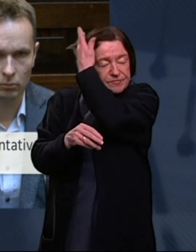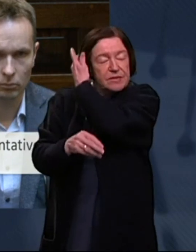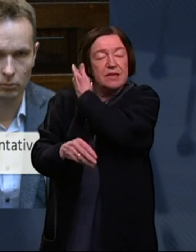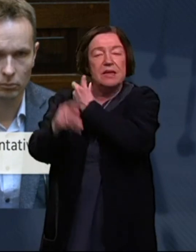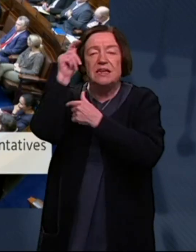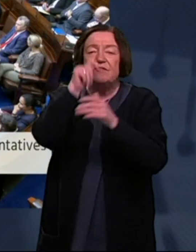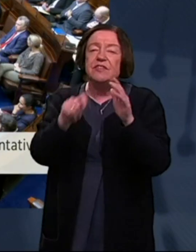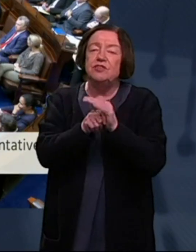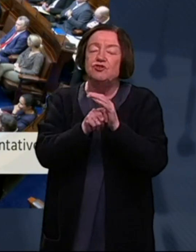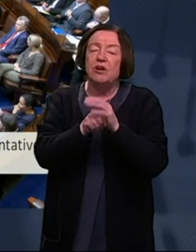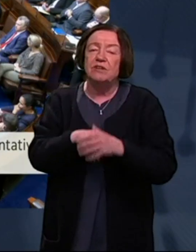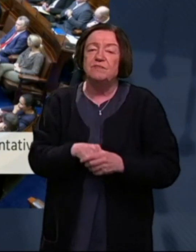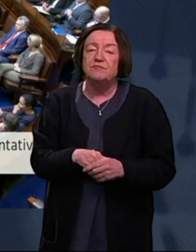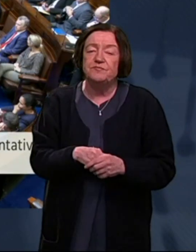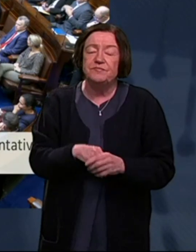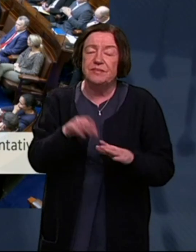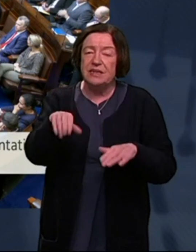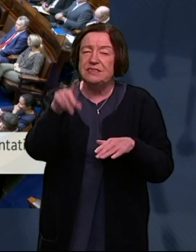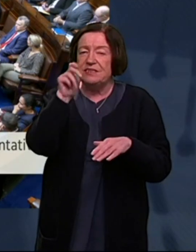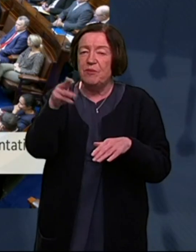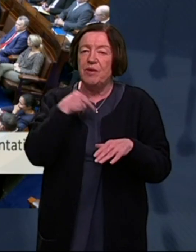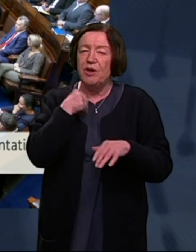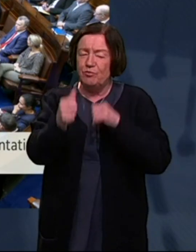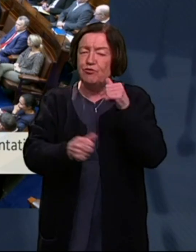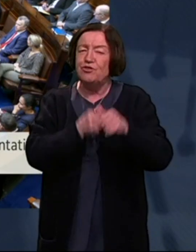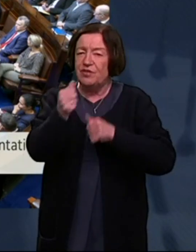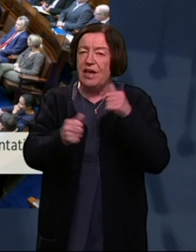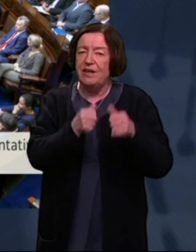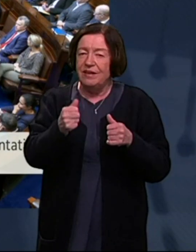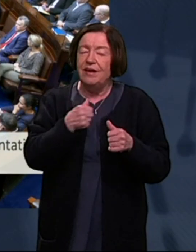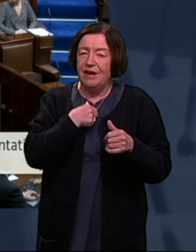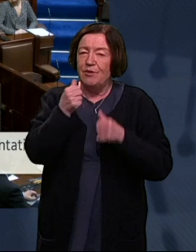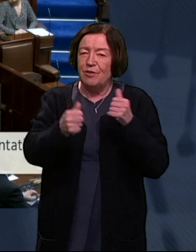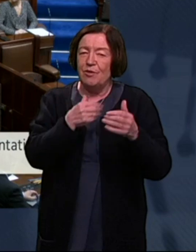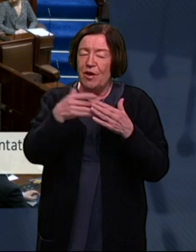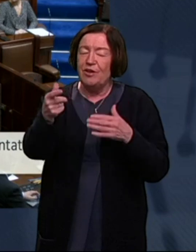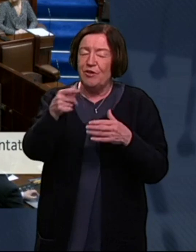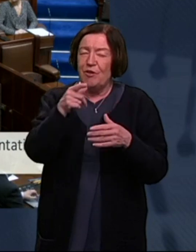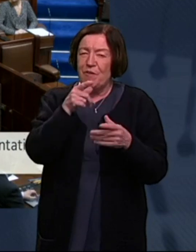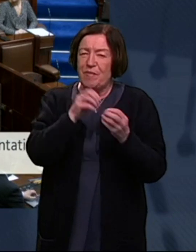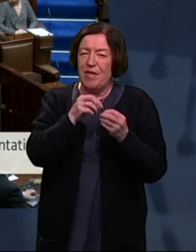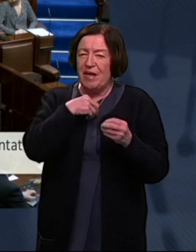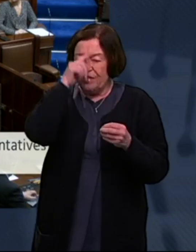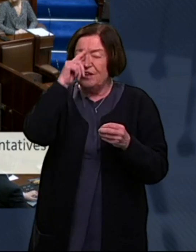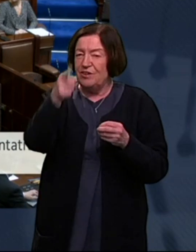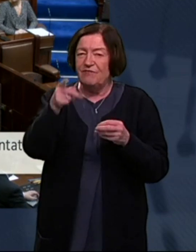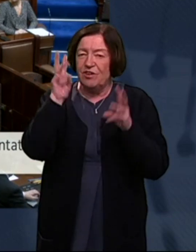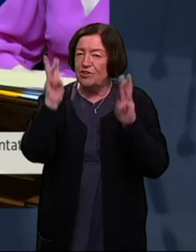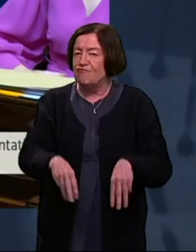I do appreciate where the Deputy is coming from, but I really think she has got this wrong.